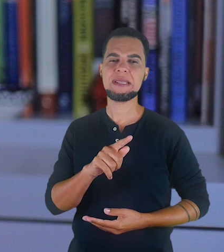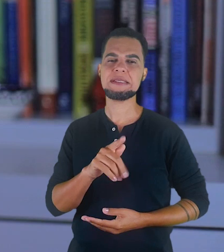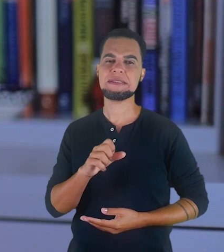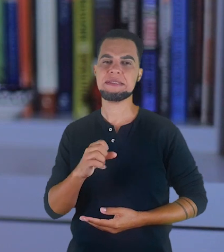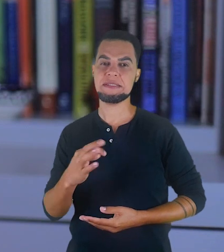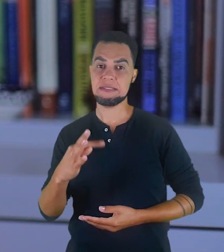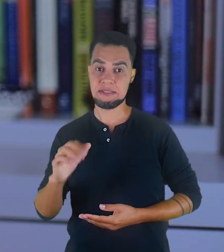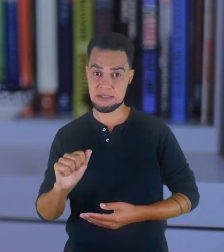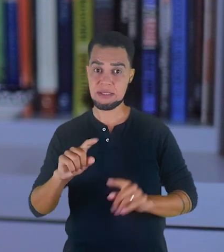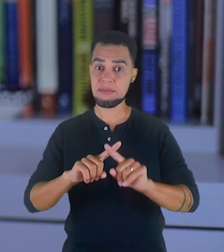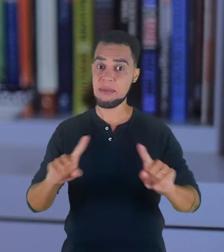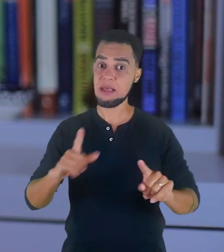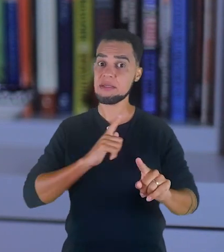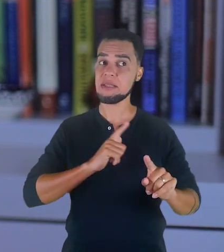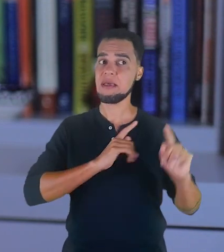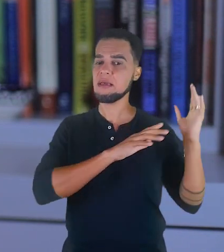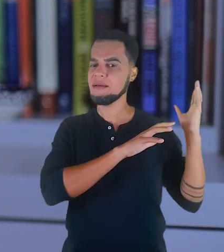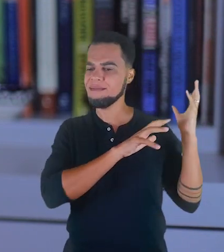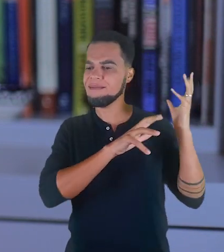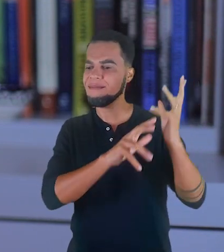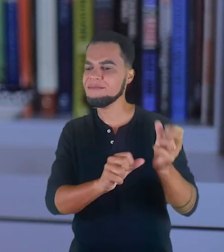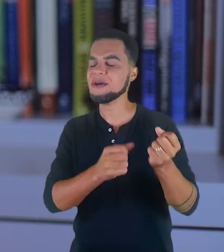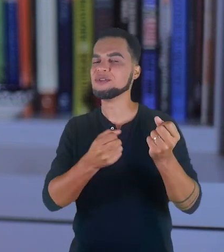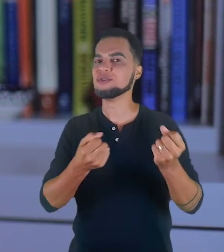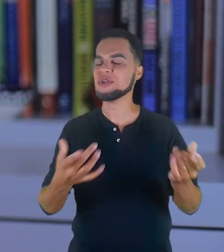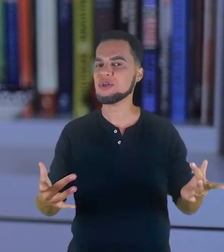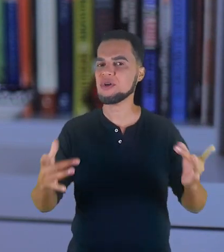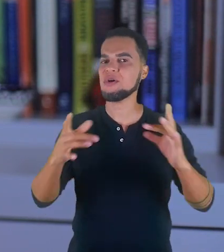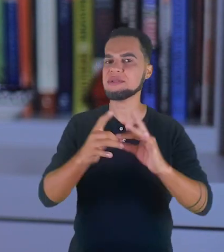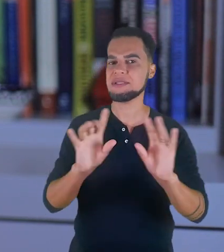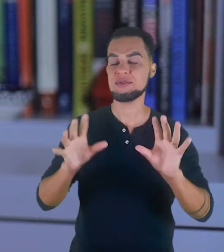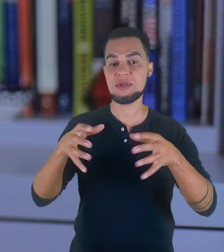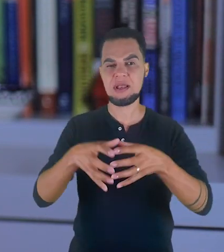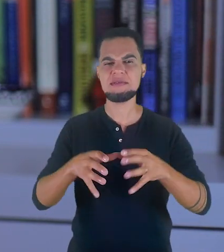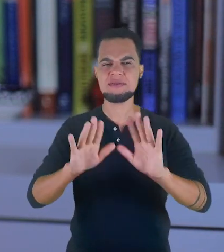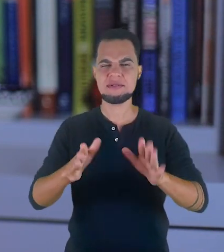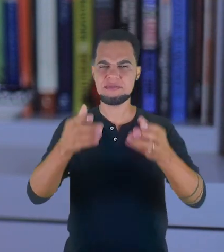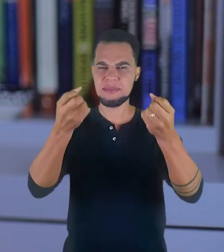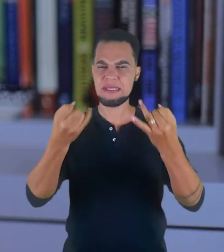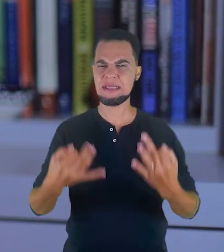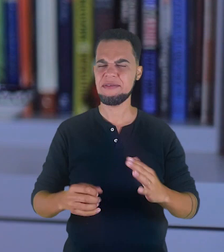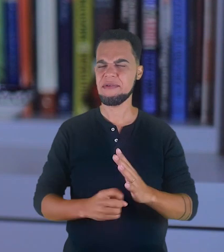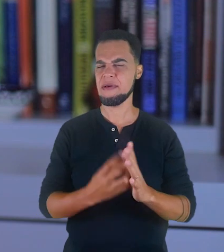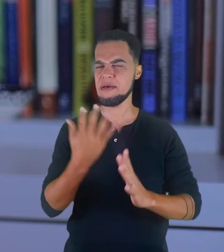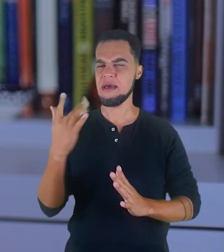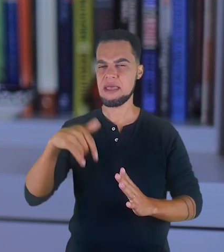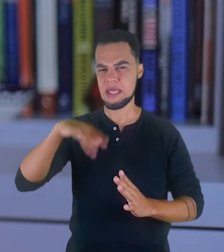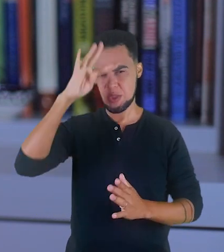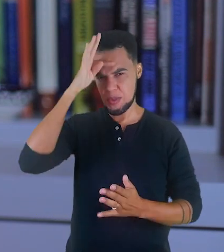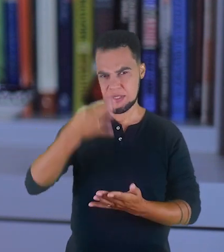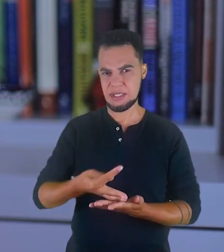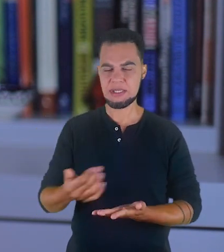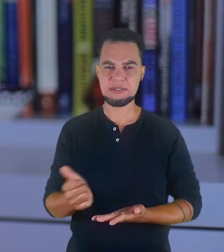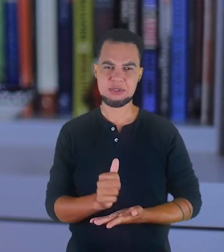but a government that has its contradictions of class conciliation, which we already explained several times here in Thesis Eleven,